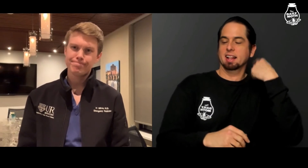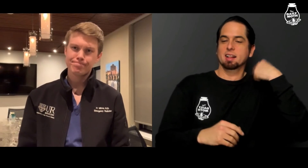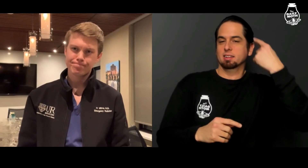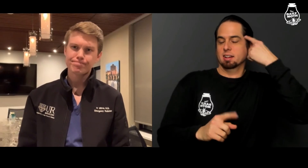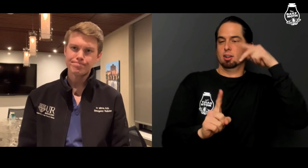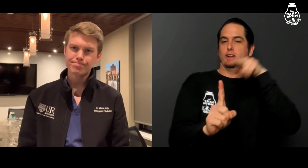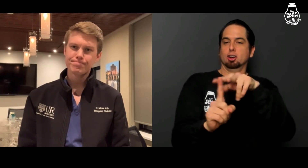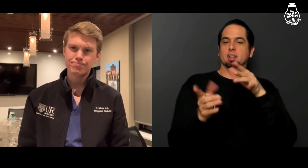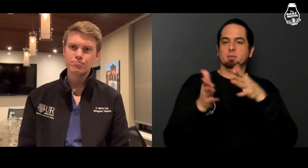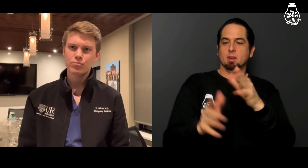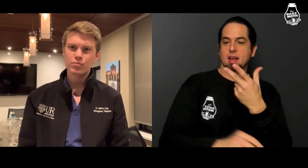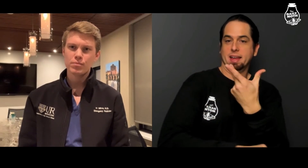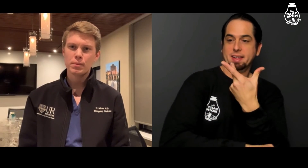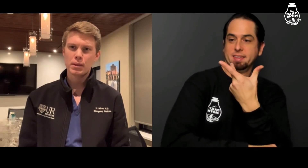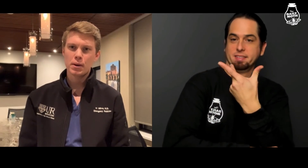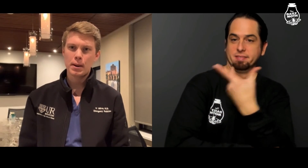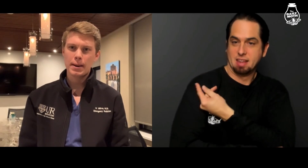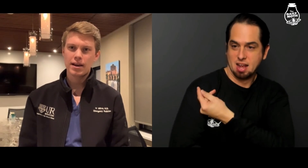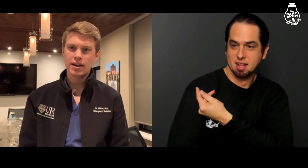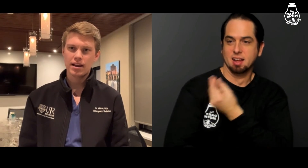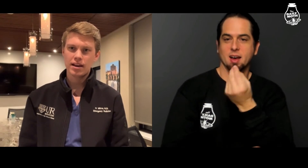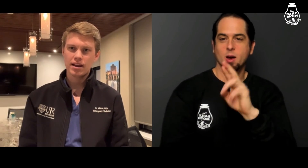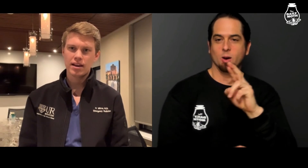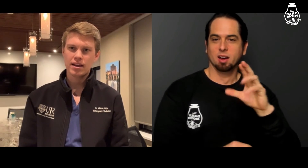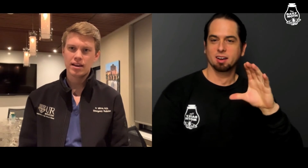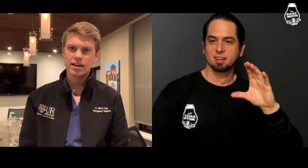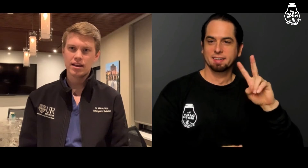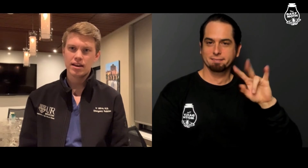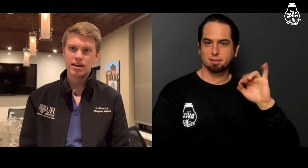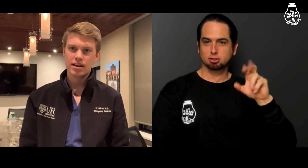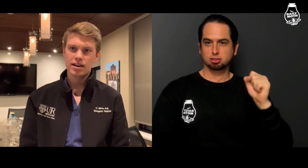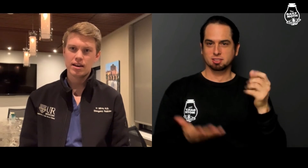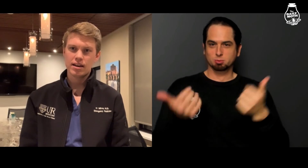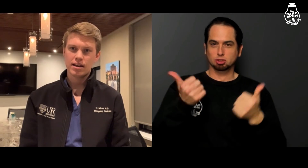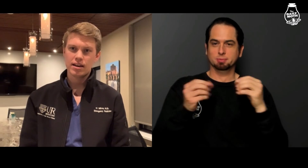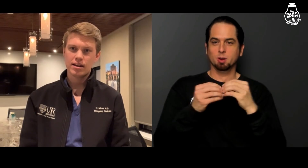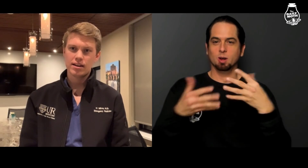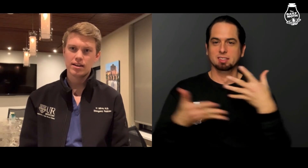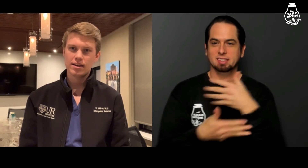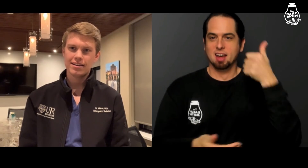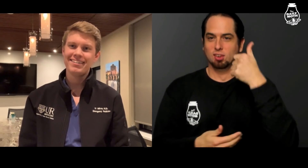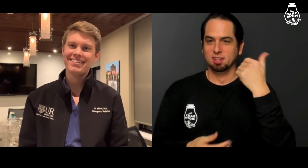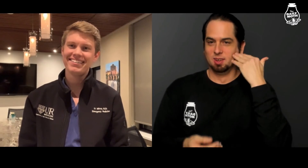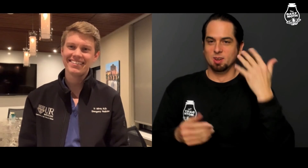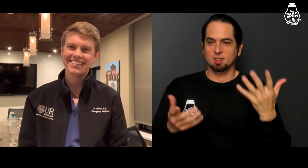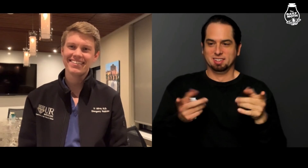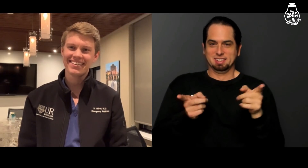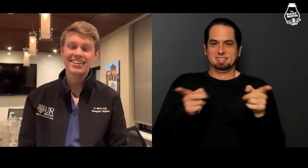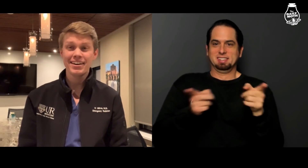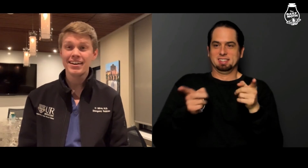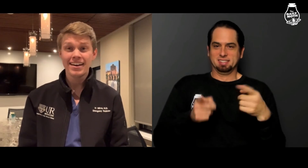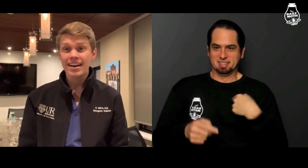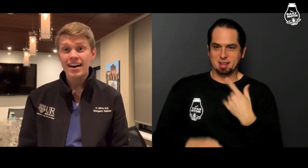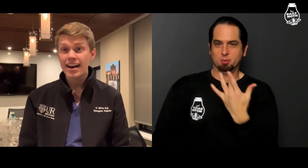I look at this way, which would you rather get, the vaccine or the coronavirus? Which is scarier?